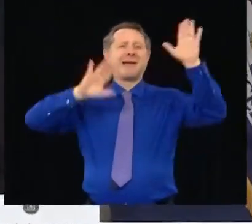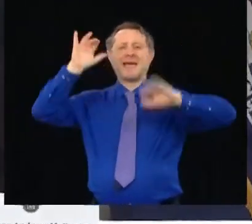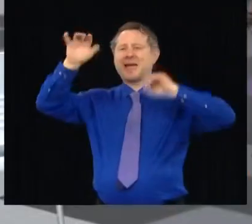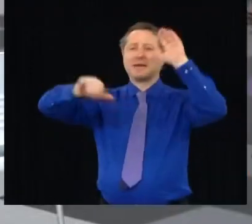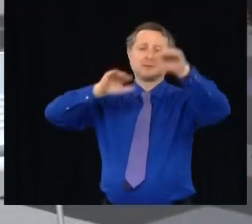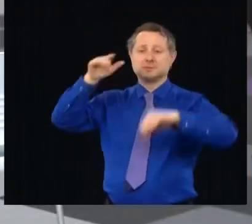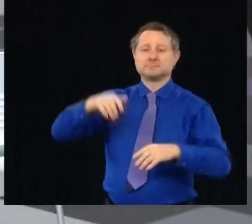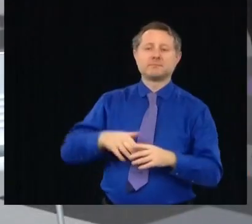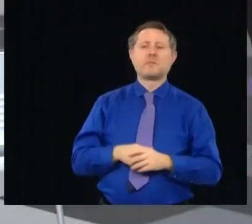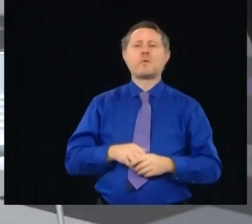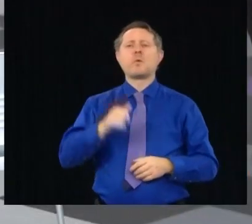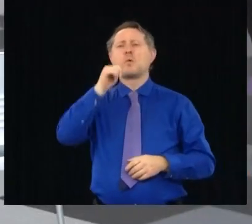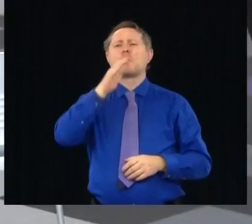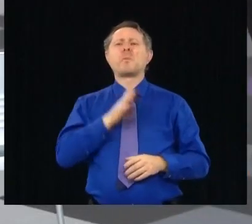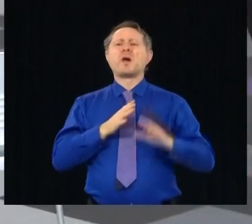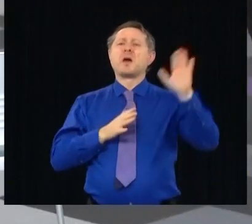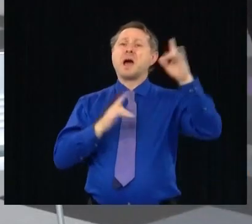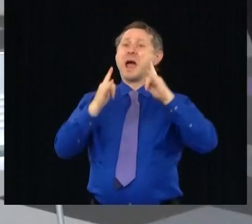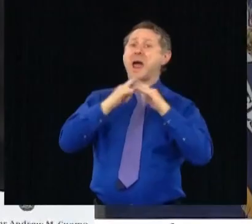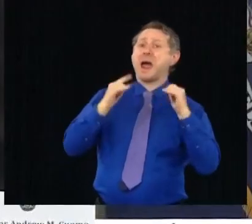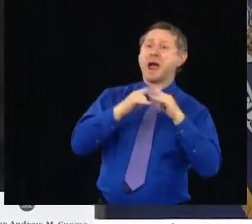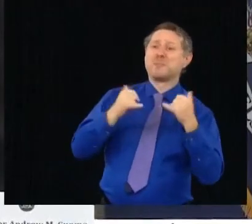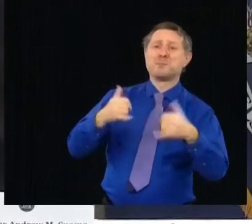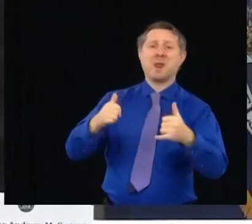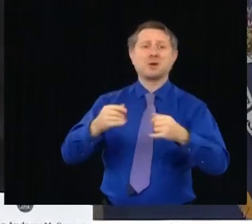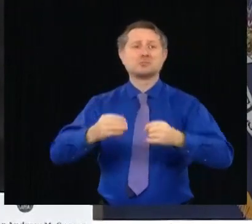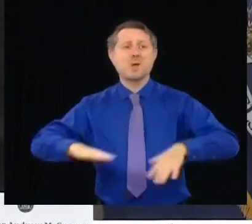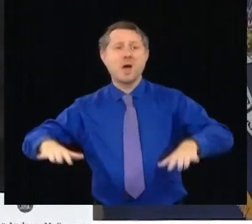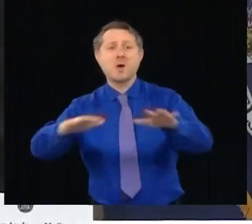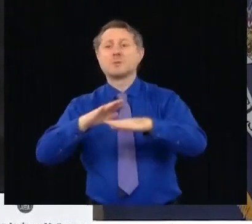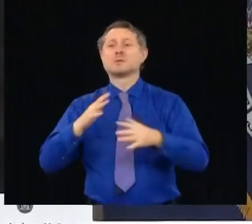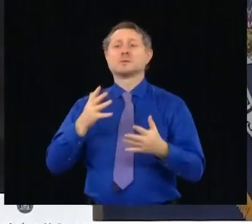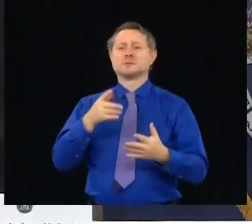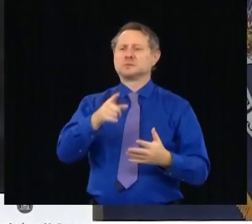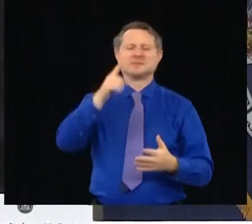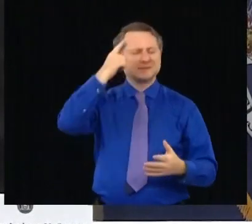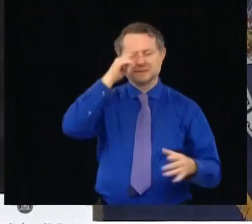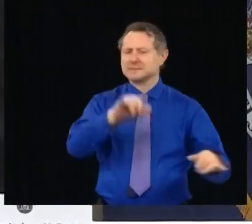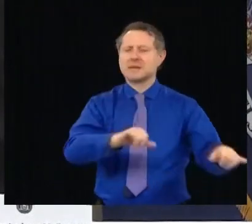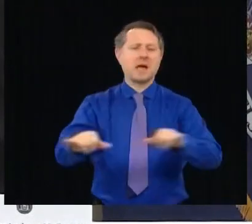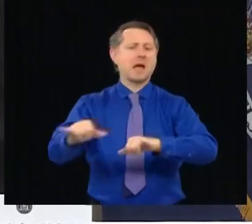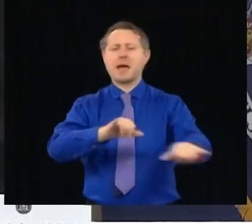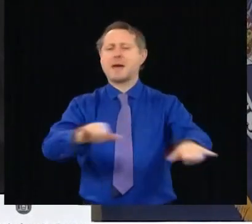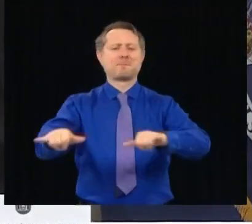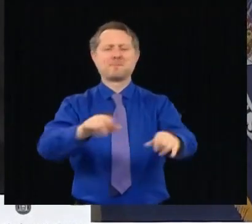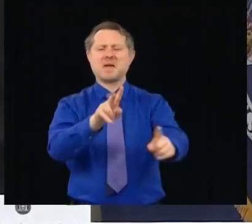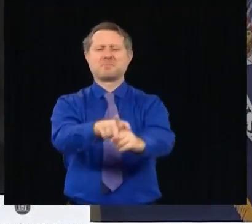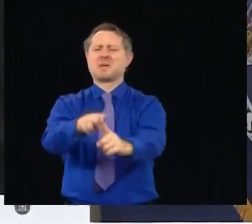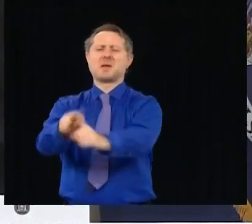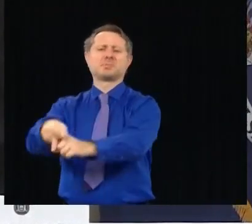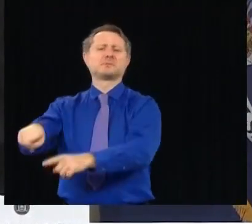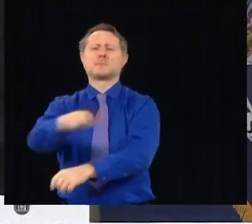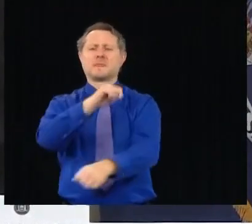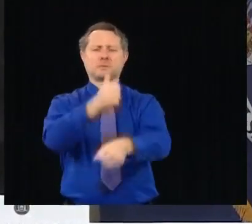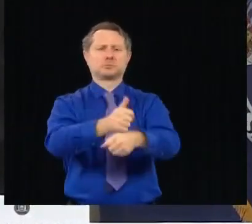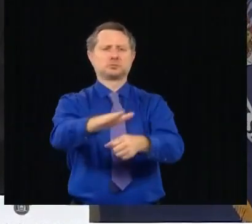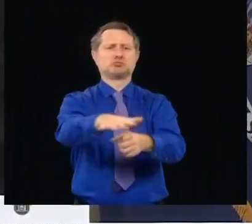HAIRSTYLIST INCLUDED AND WHAT PHASES THEY ARE IN. CAMPS AND PLAYGROUNDS AND